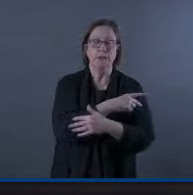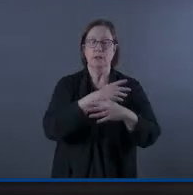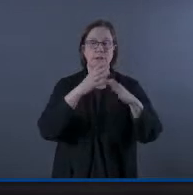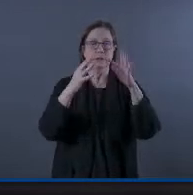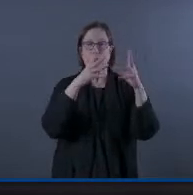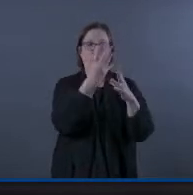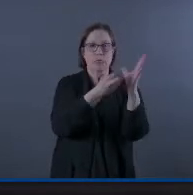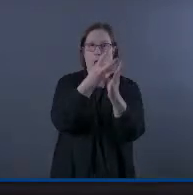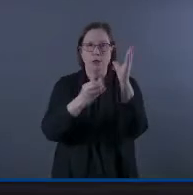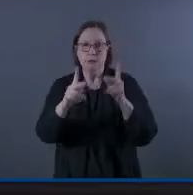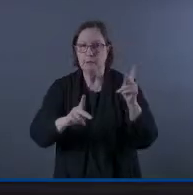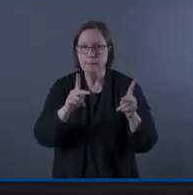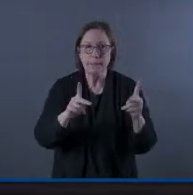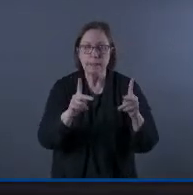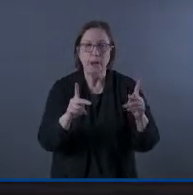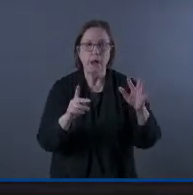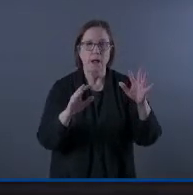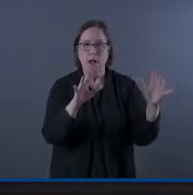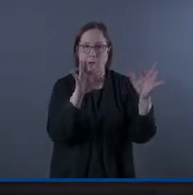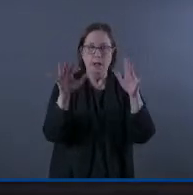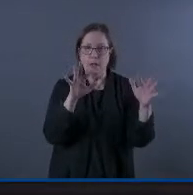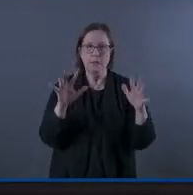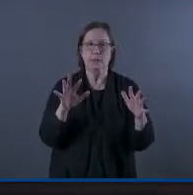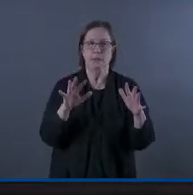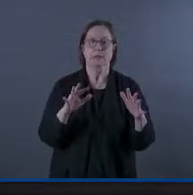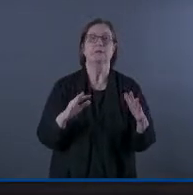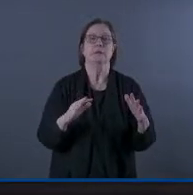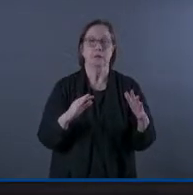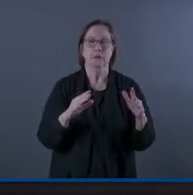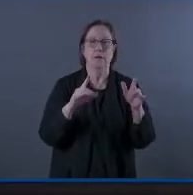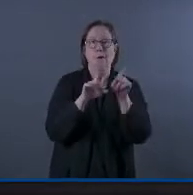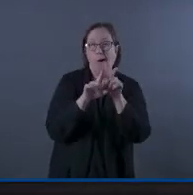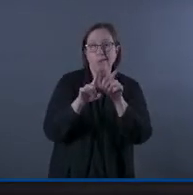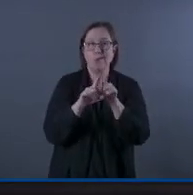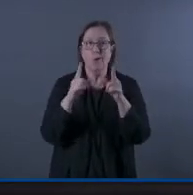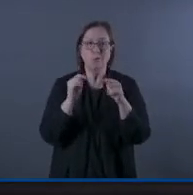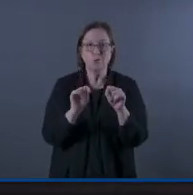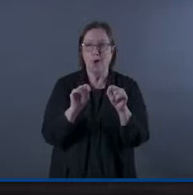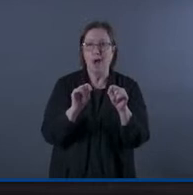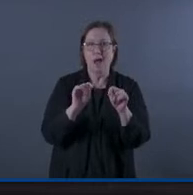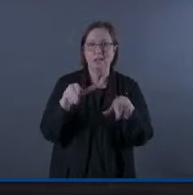who we wanted to get into the vaccine clinic as well early on, but I think during the first month or so,